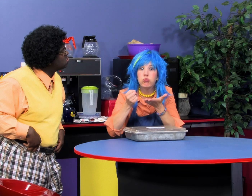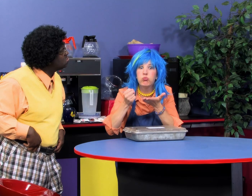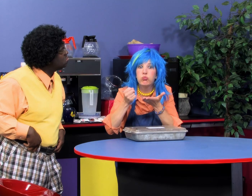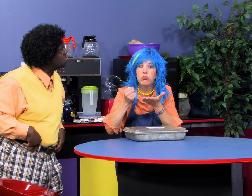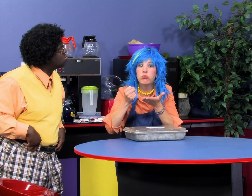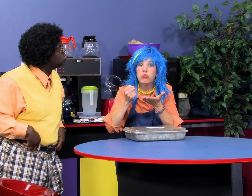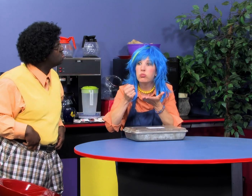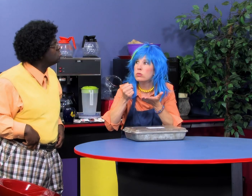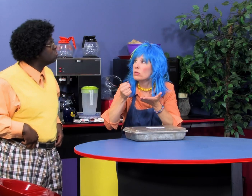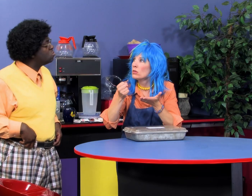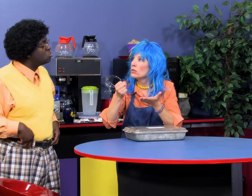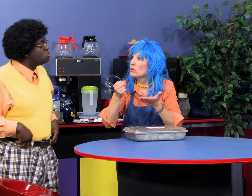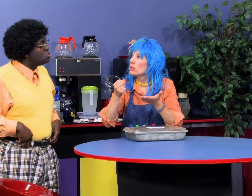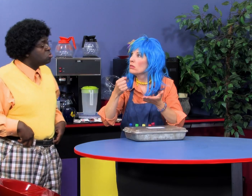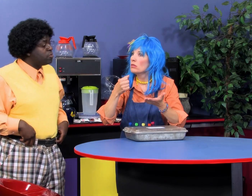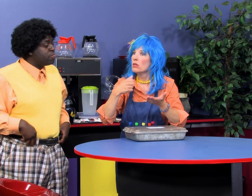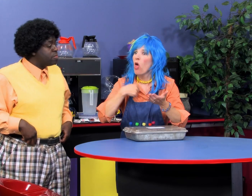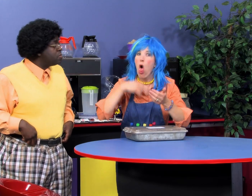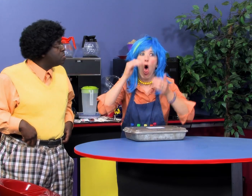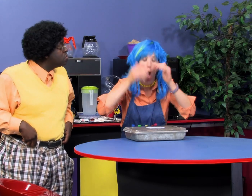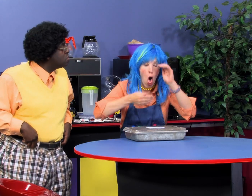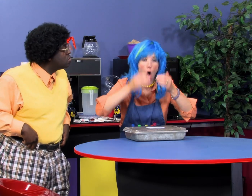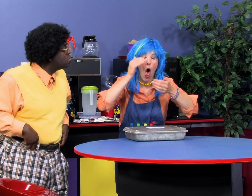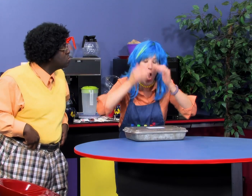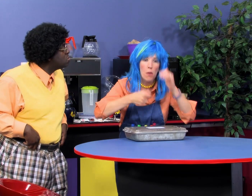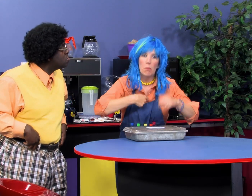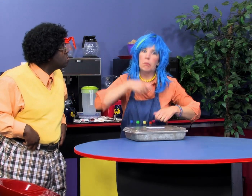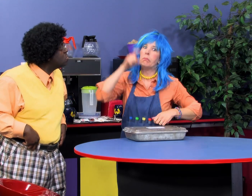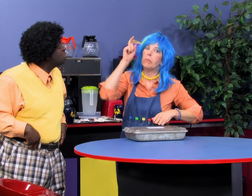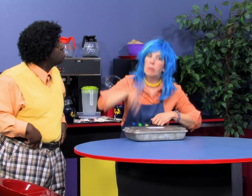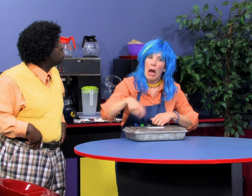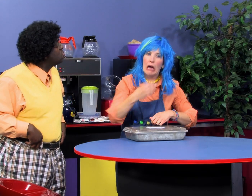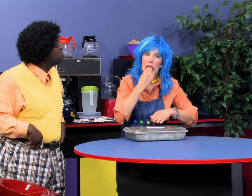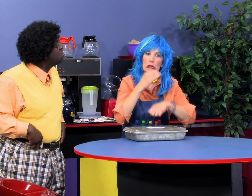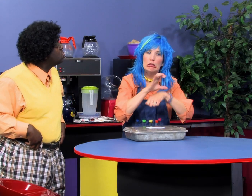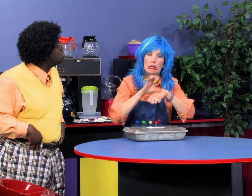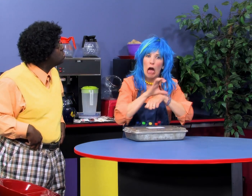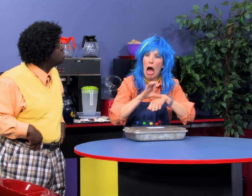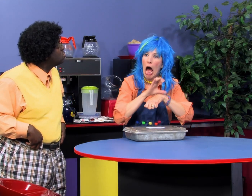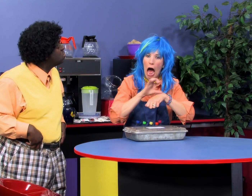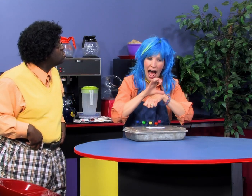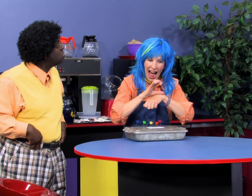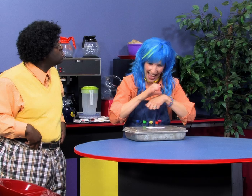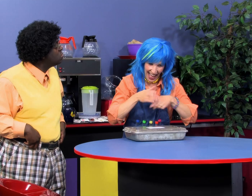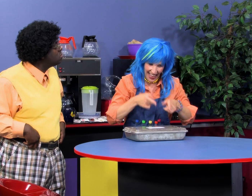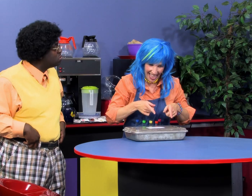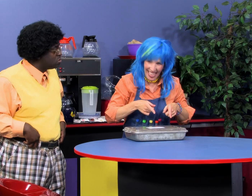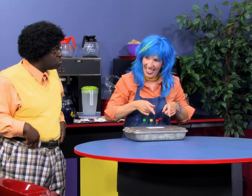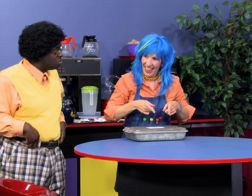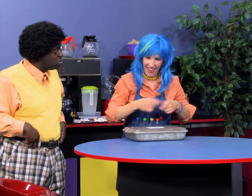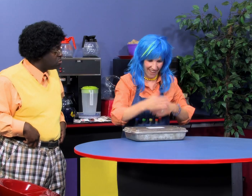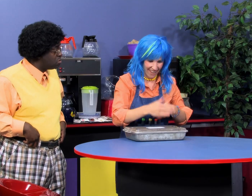NOW IT'S GONE, AND I'M FALLING ASLEEP. I MUST HAVE CHOCOLATE.